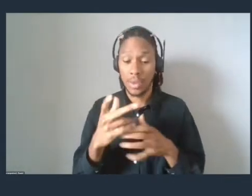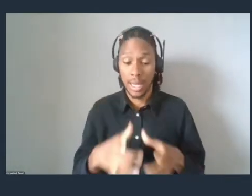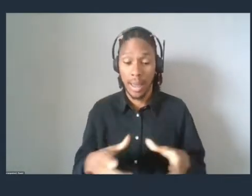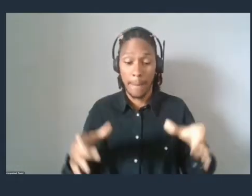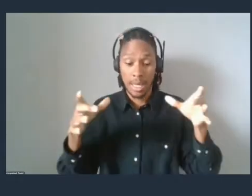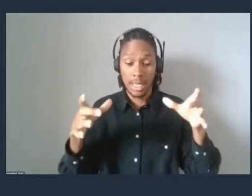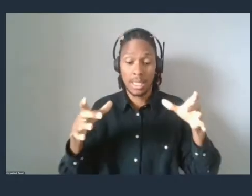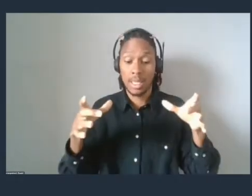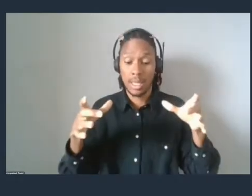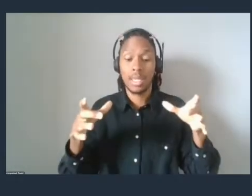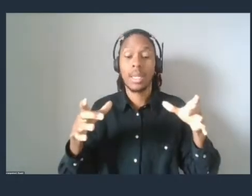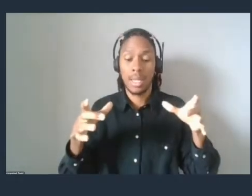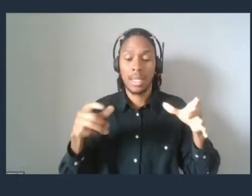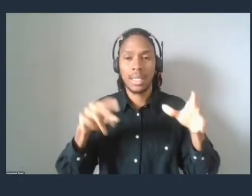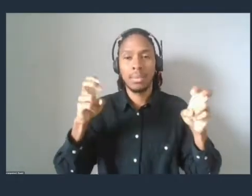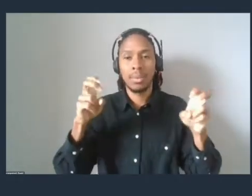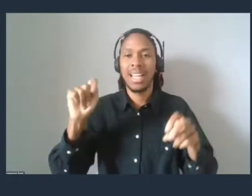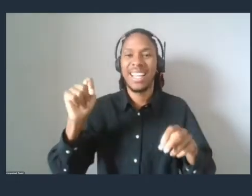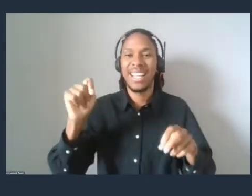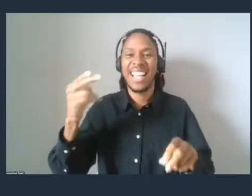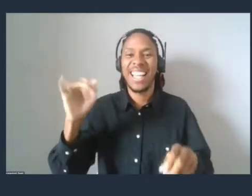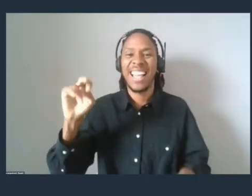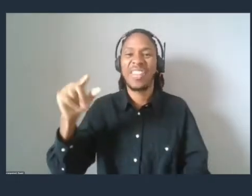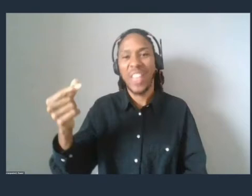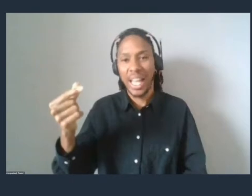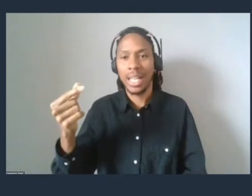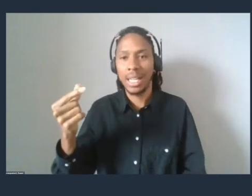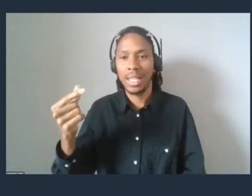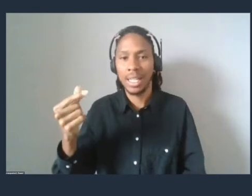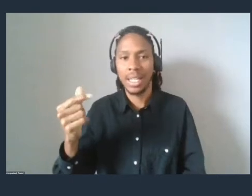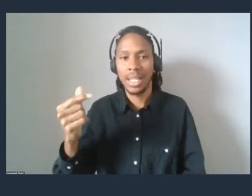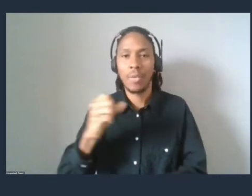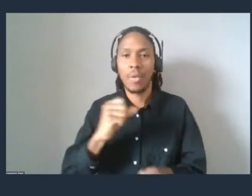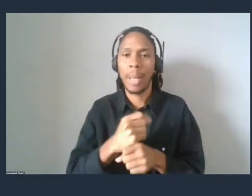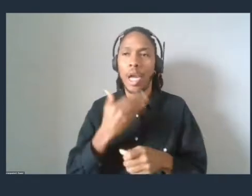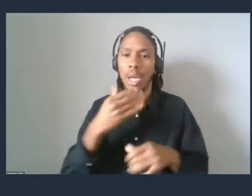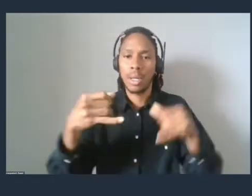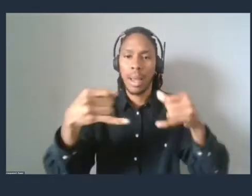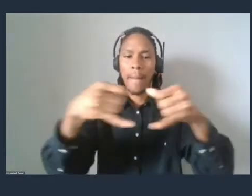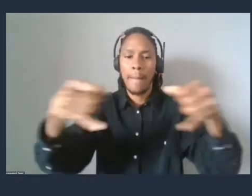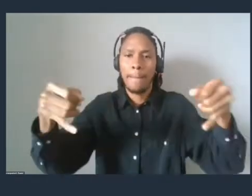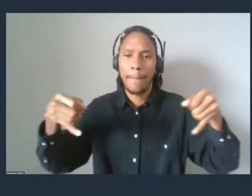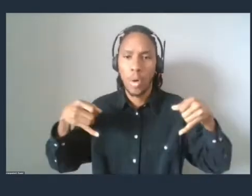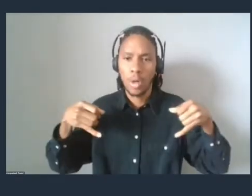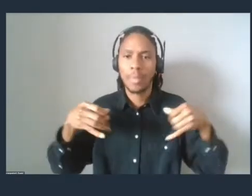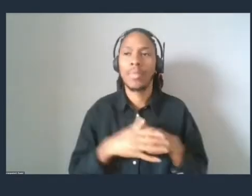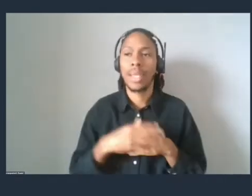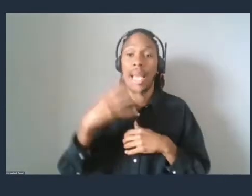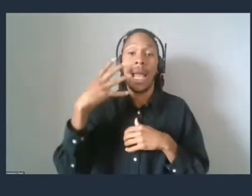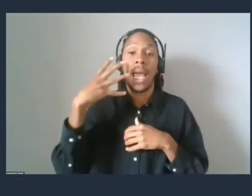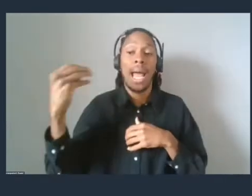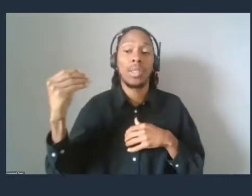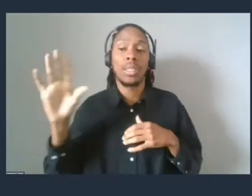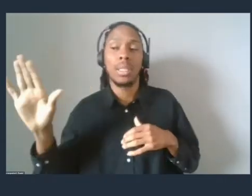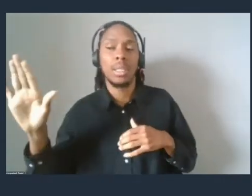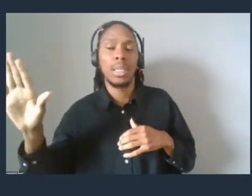and make sure that on this thing we've created a good perimeter, right? Outsiders who I'm not expecting to access the data